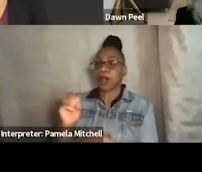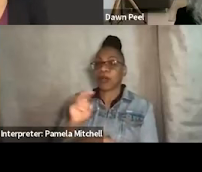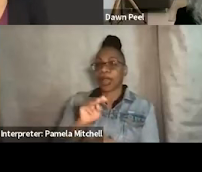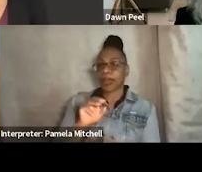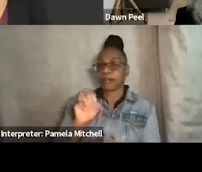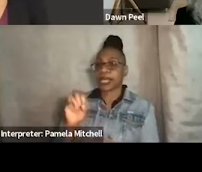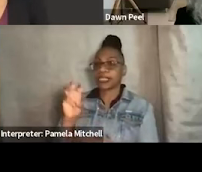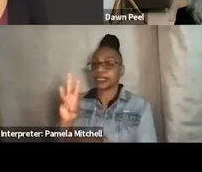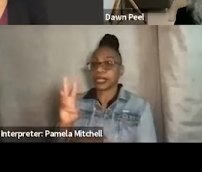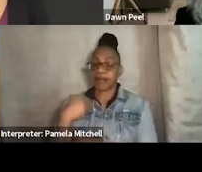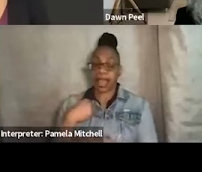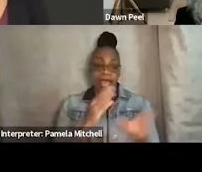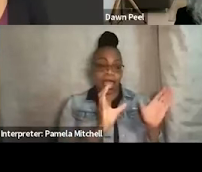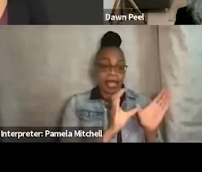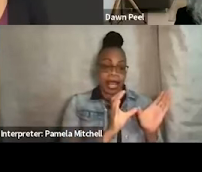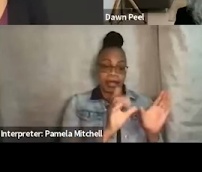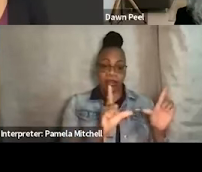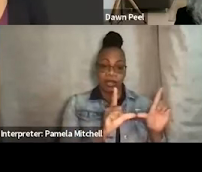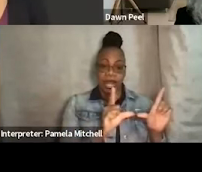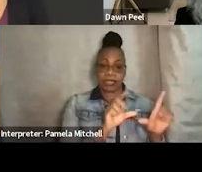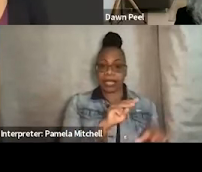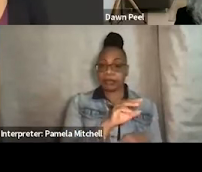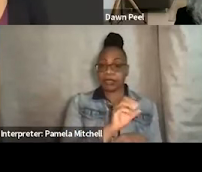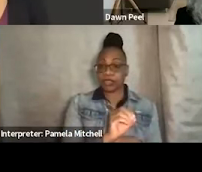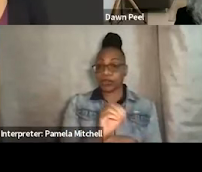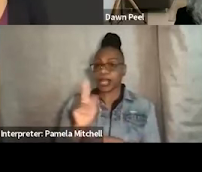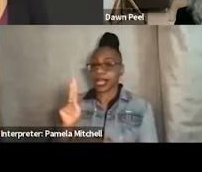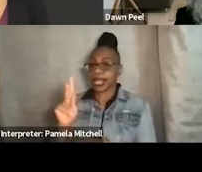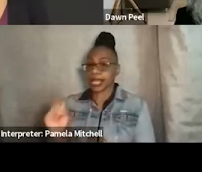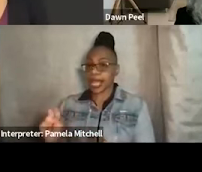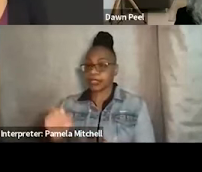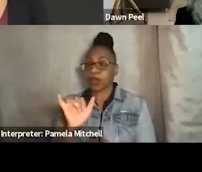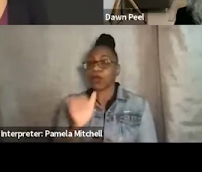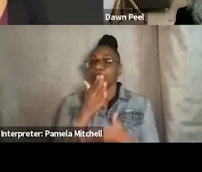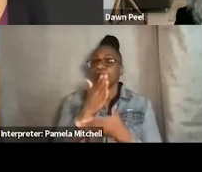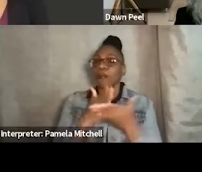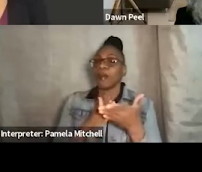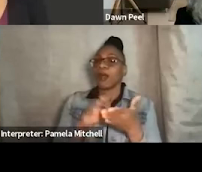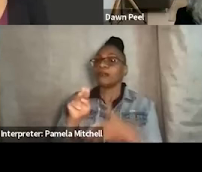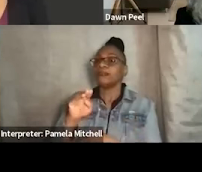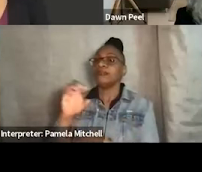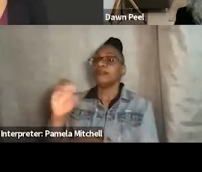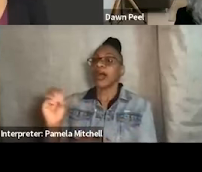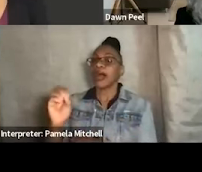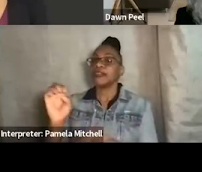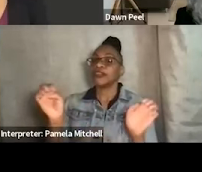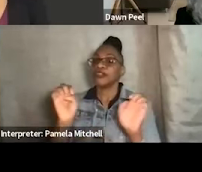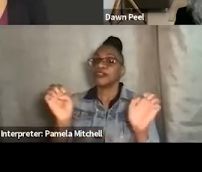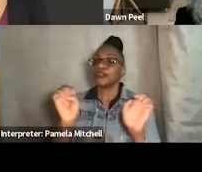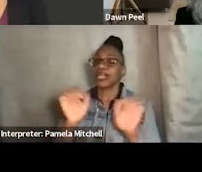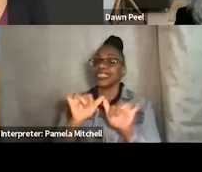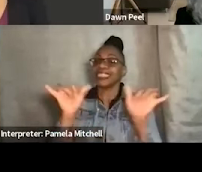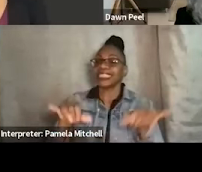in both Missouri and Kansas. And she has been part of Missouri's Crisis Intervention System since the late 1990s.